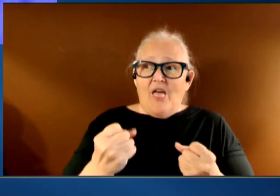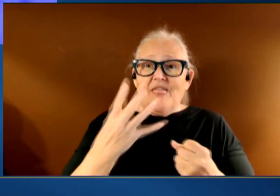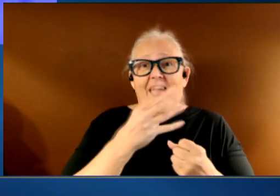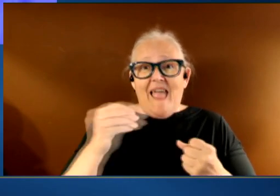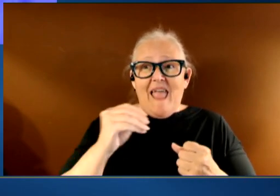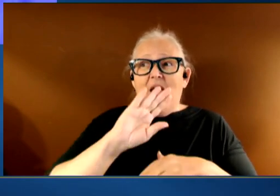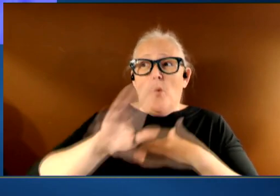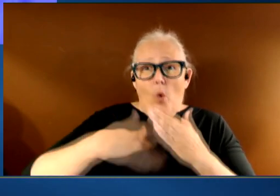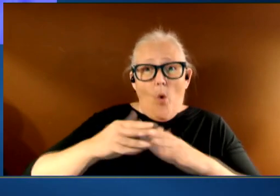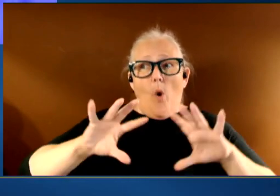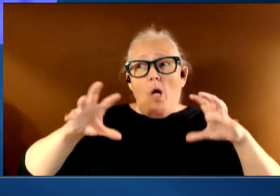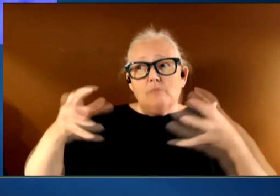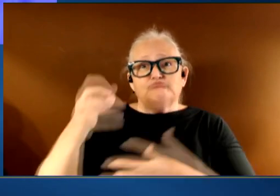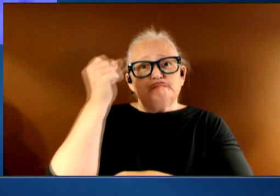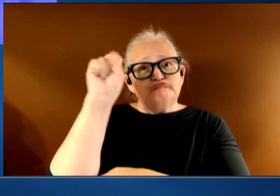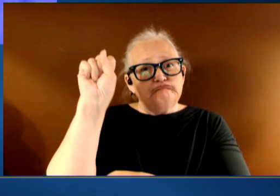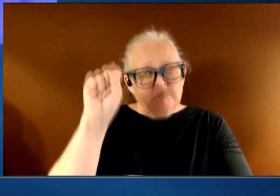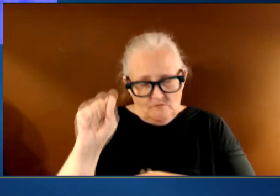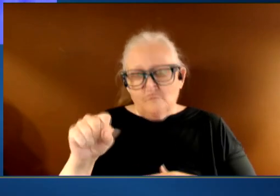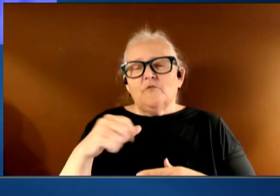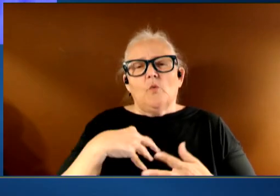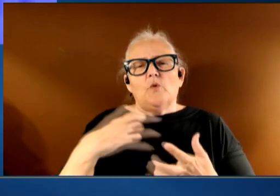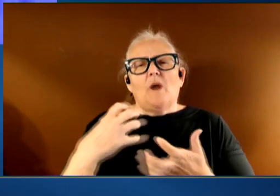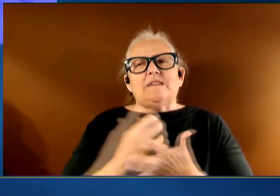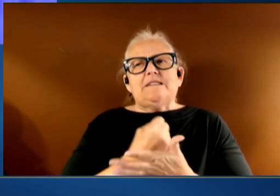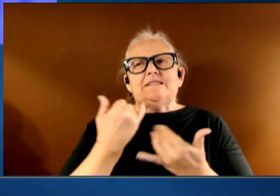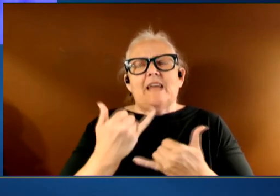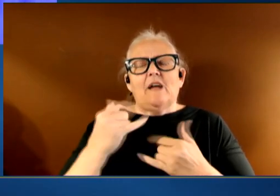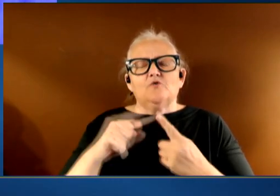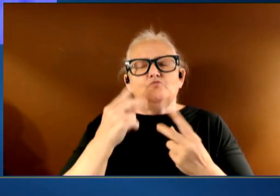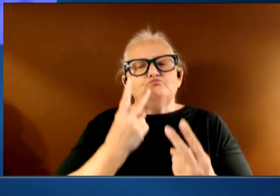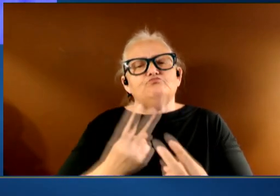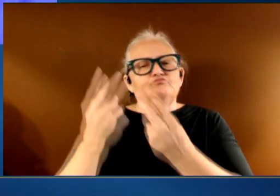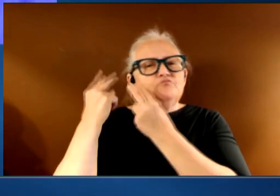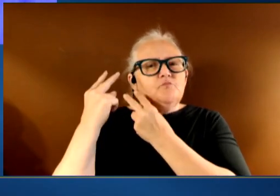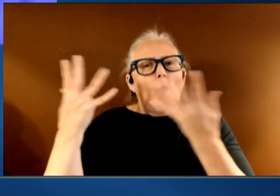use this time to reflect on all of the milestones that have been achieved, especially as of late,